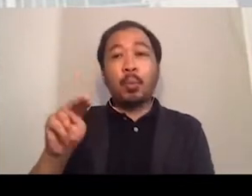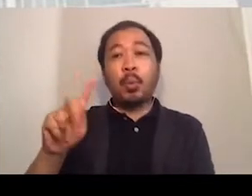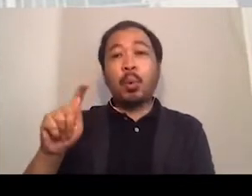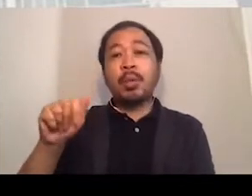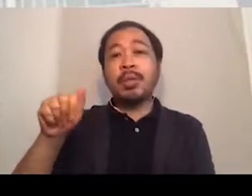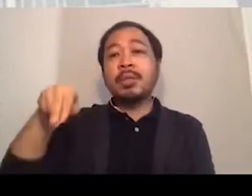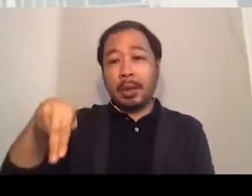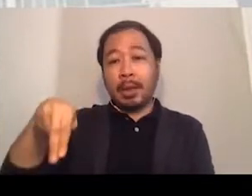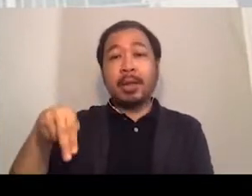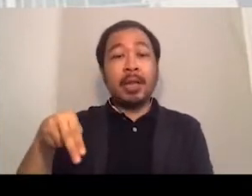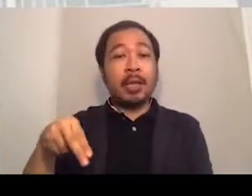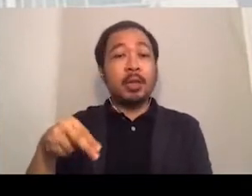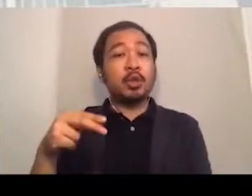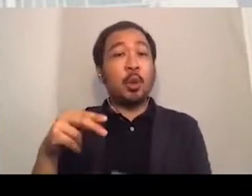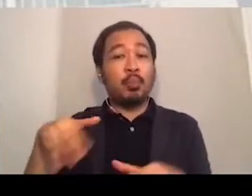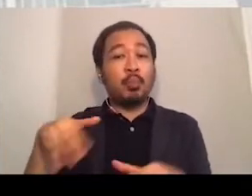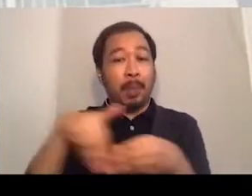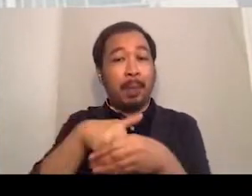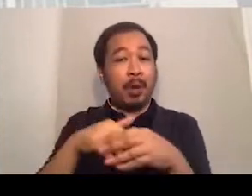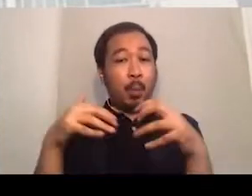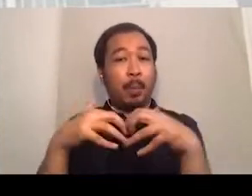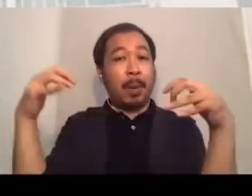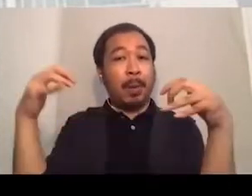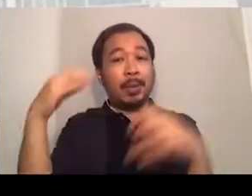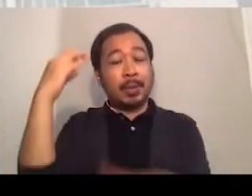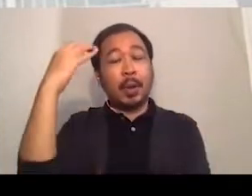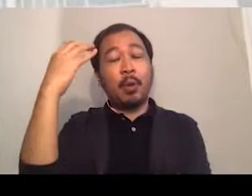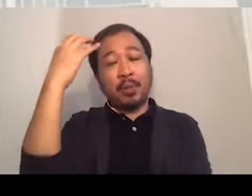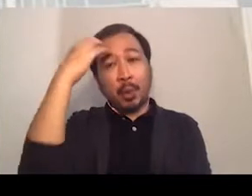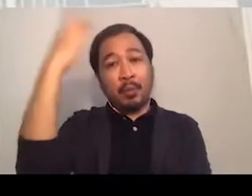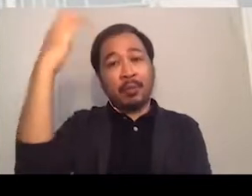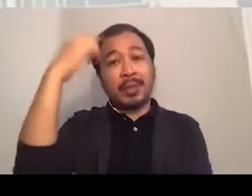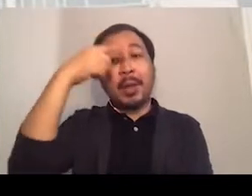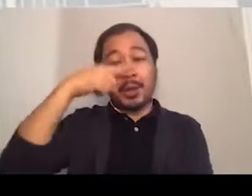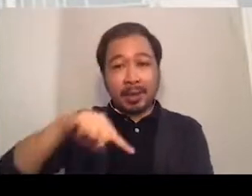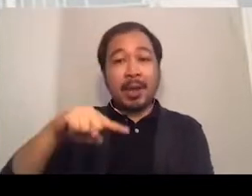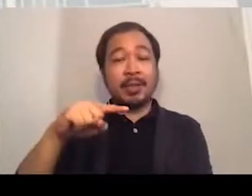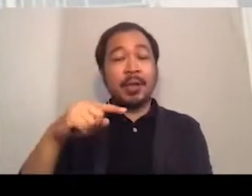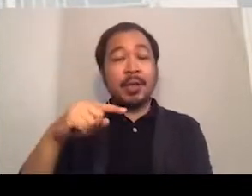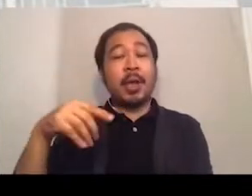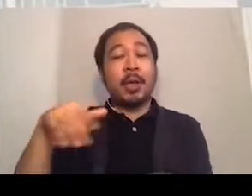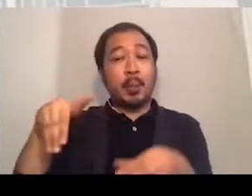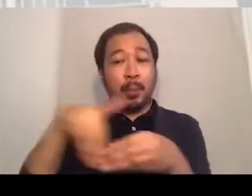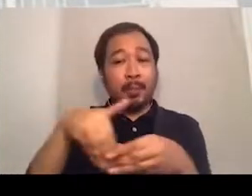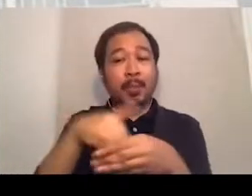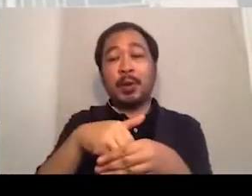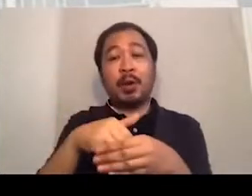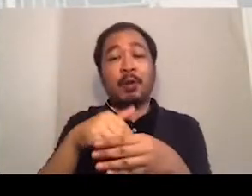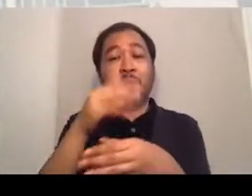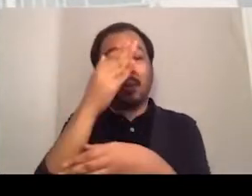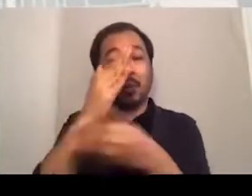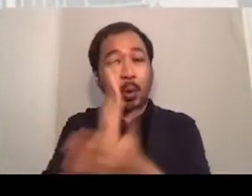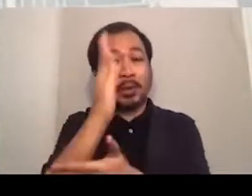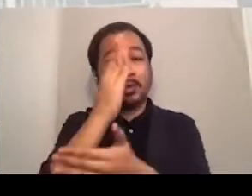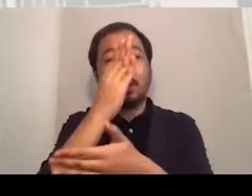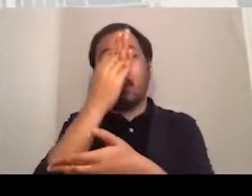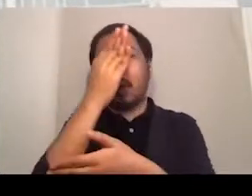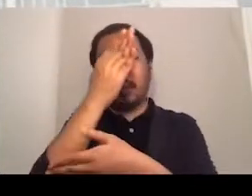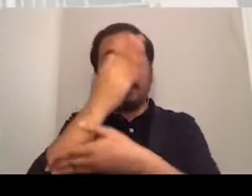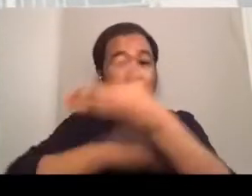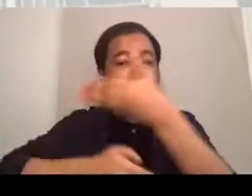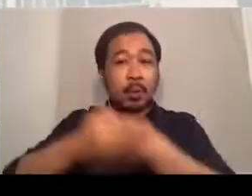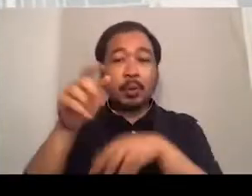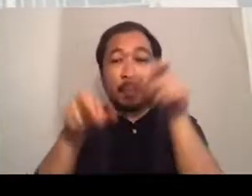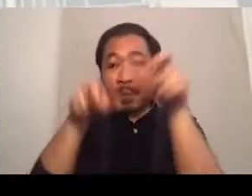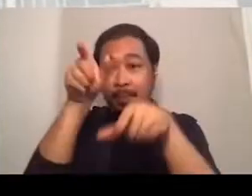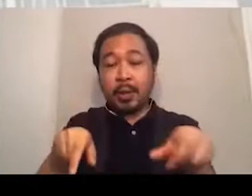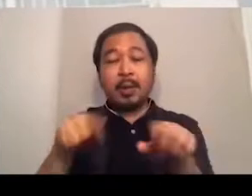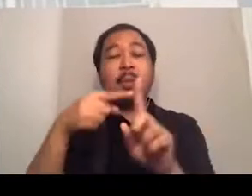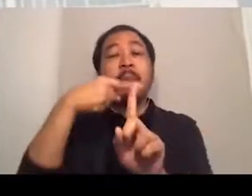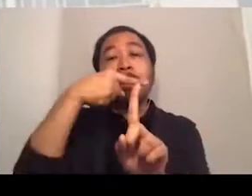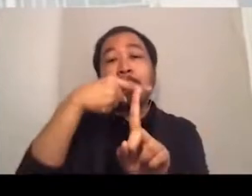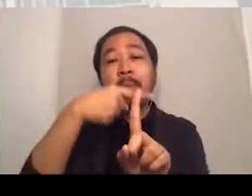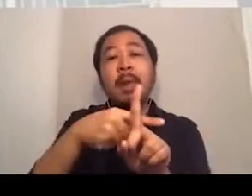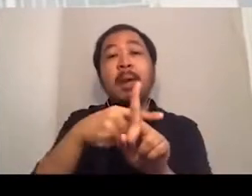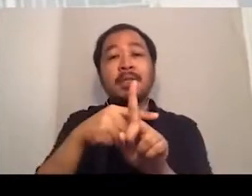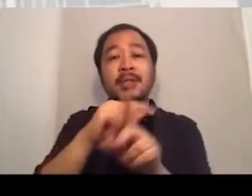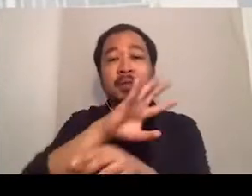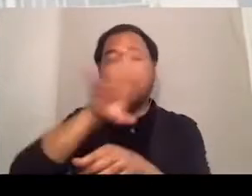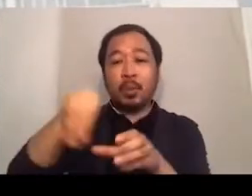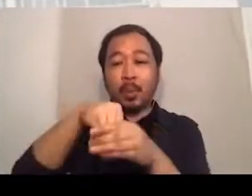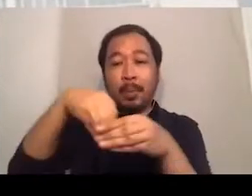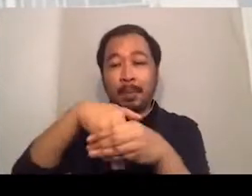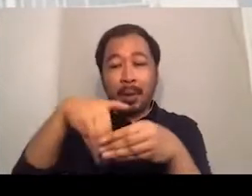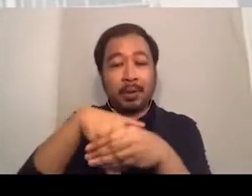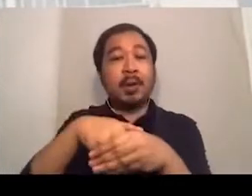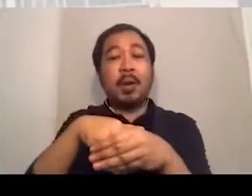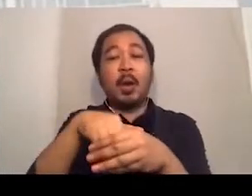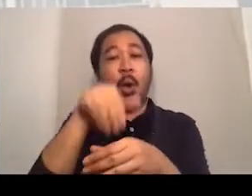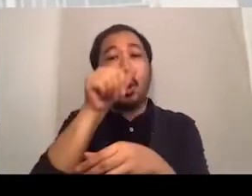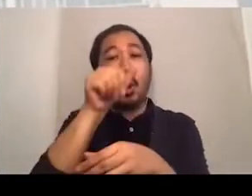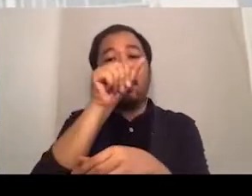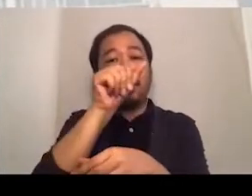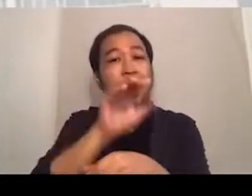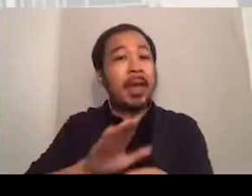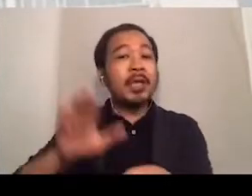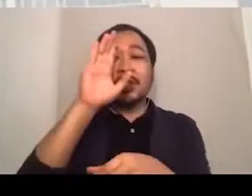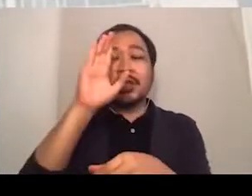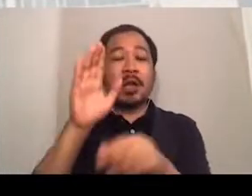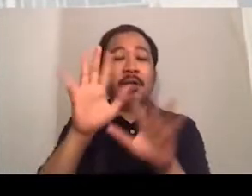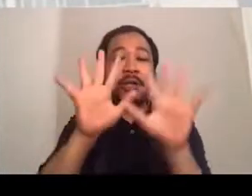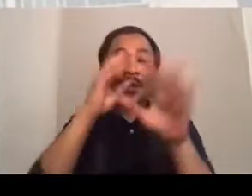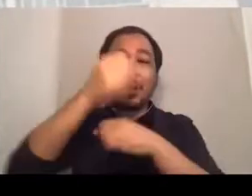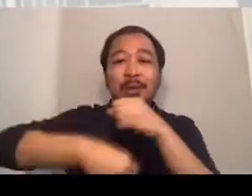Senator Monthian is going to give us some reflections on our discussions and some of the insights on how we can move forward as a community in protecting and empowering persons with disabilities.